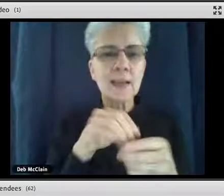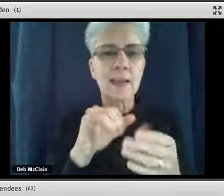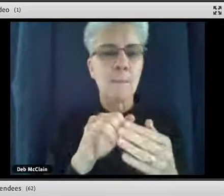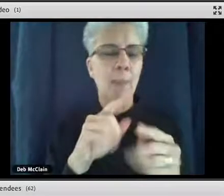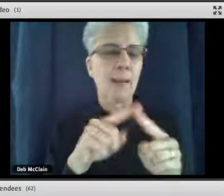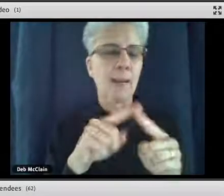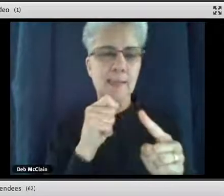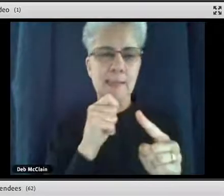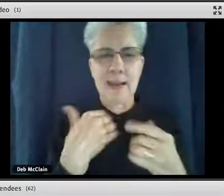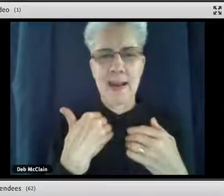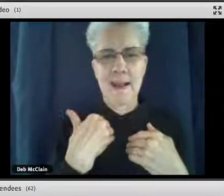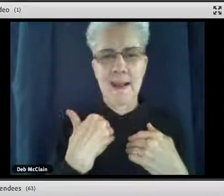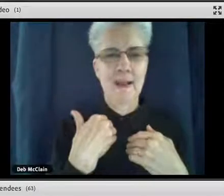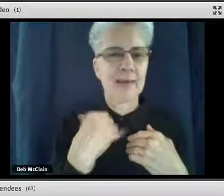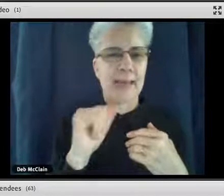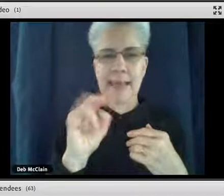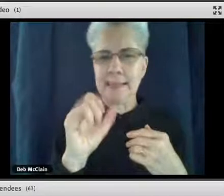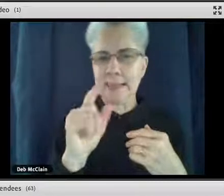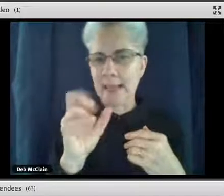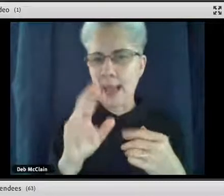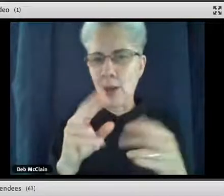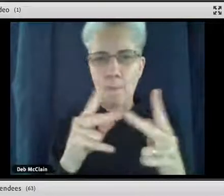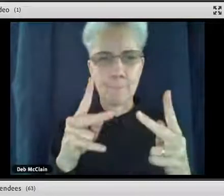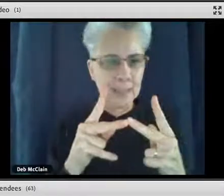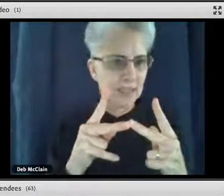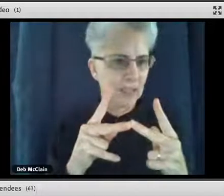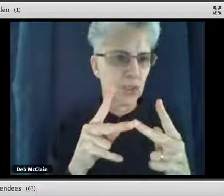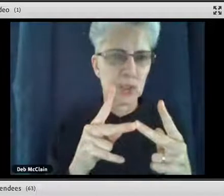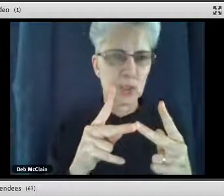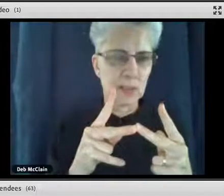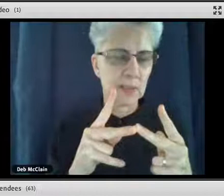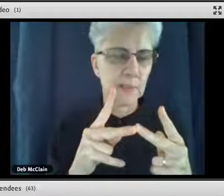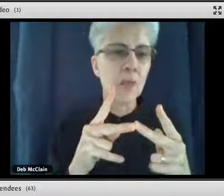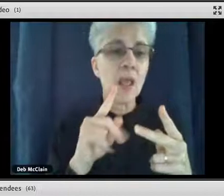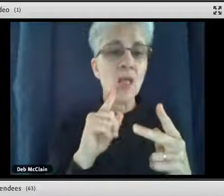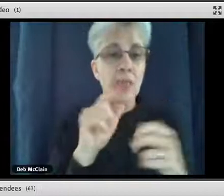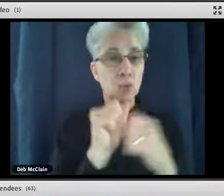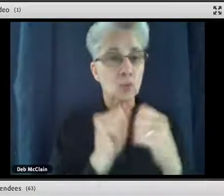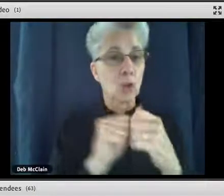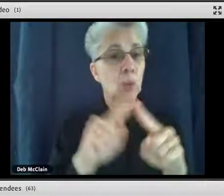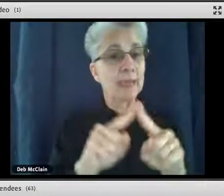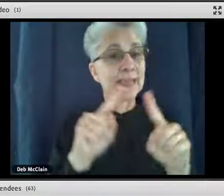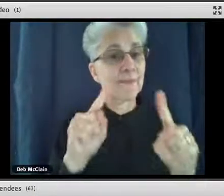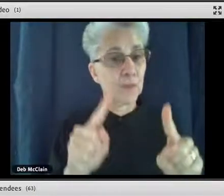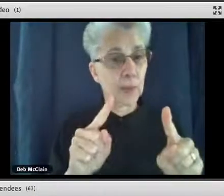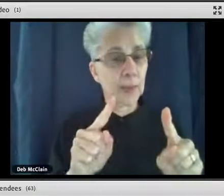It doesn't contain indicator positions. These variable control fields, they're structurally different